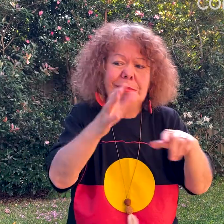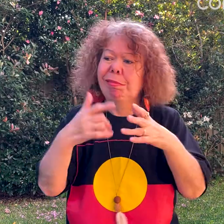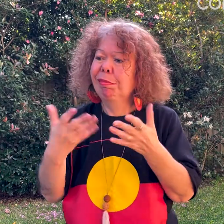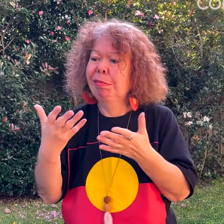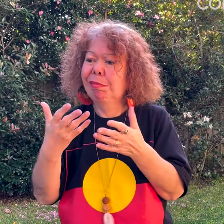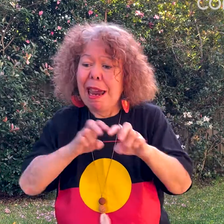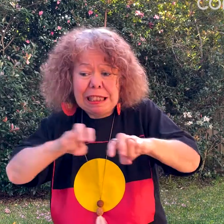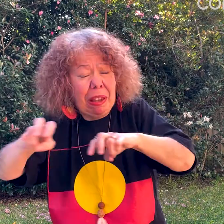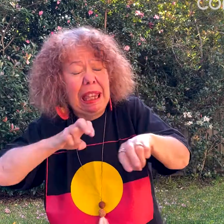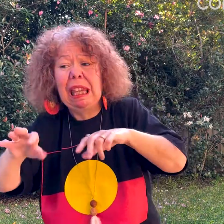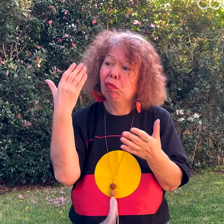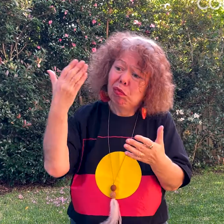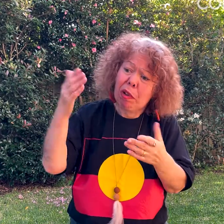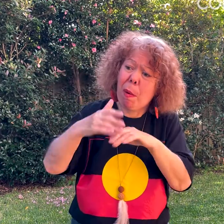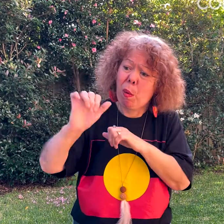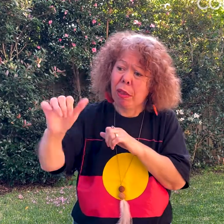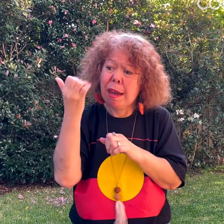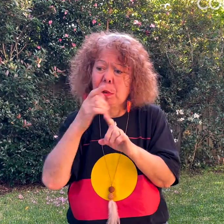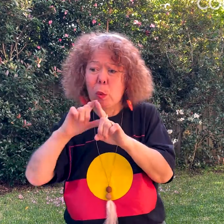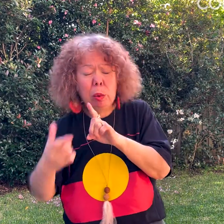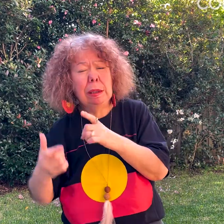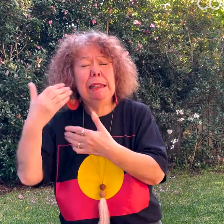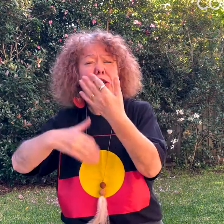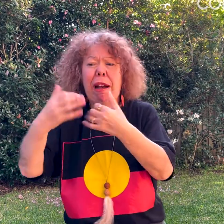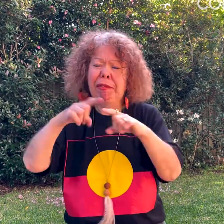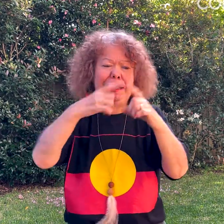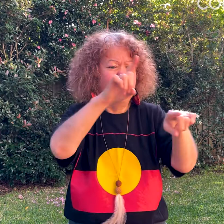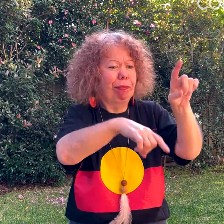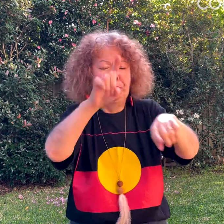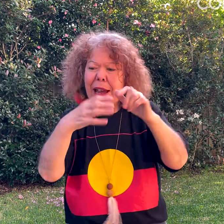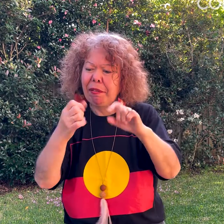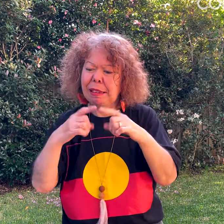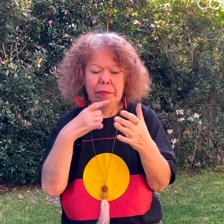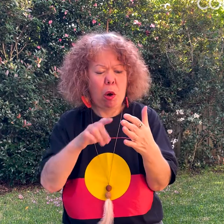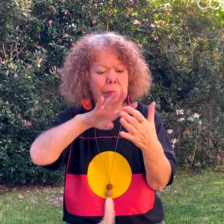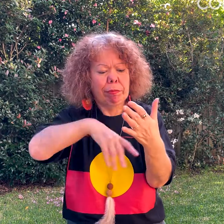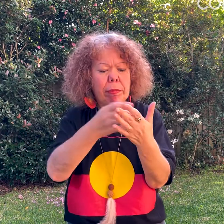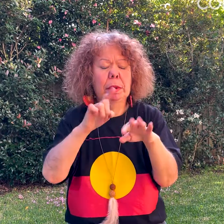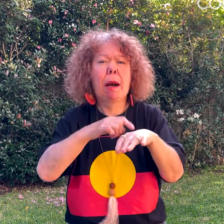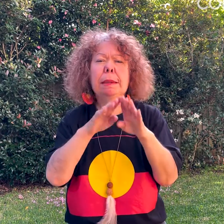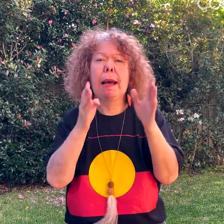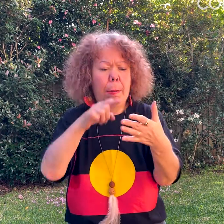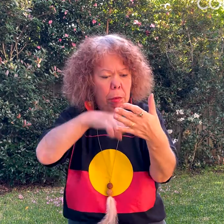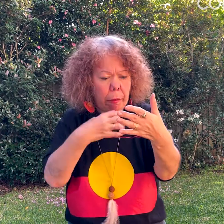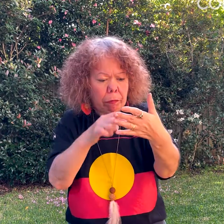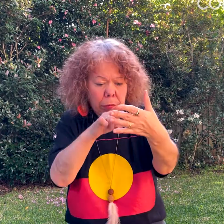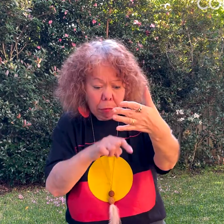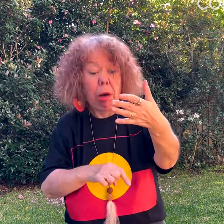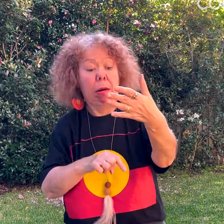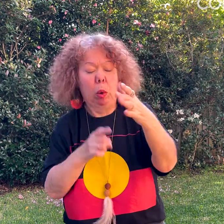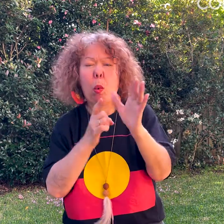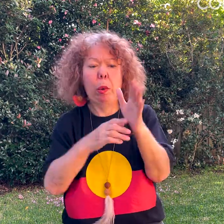I also attend presentations to learn more about Indigenous culture and history,